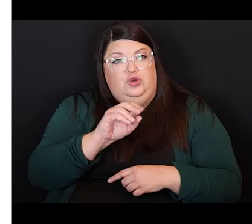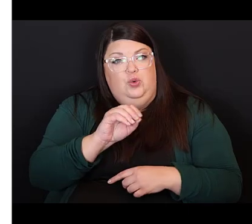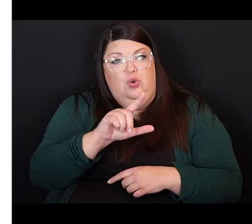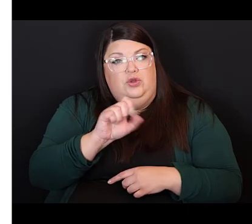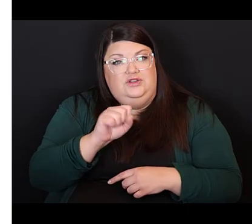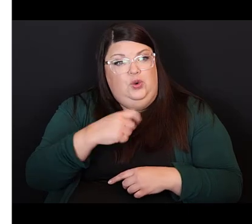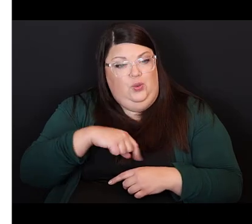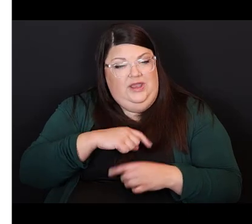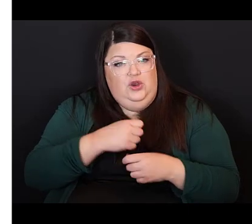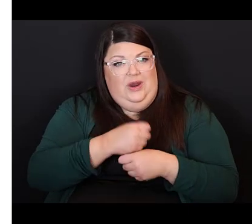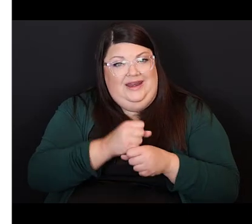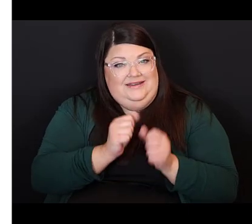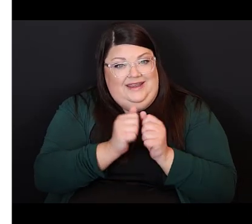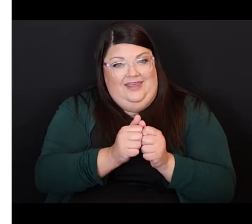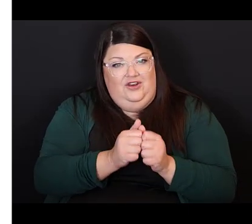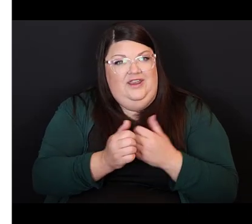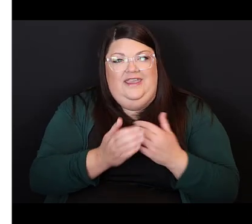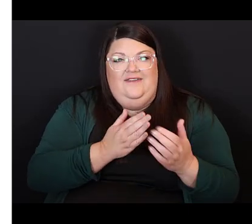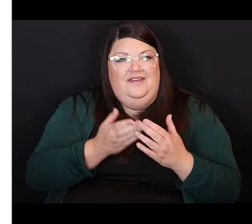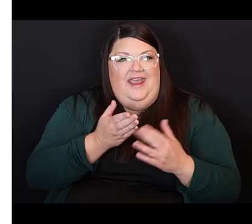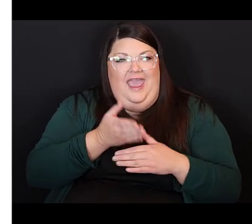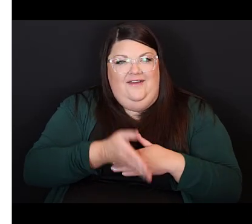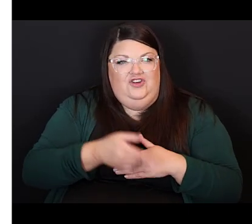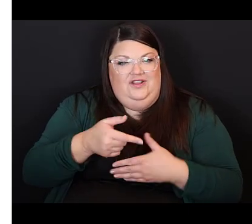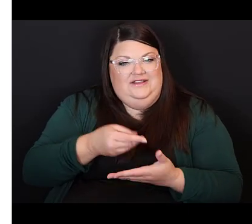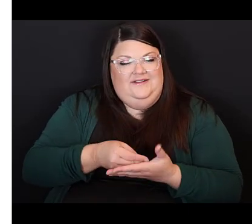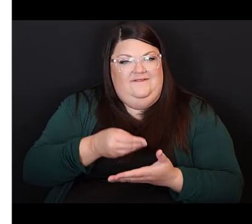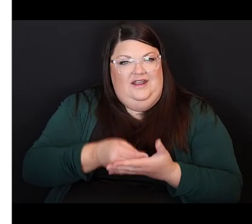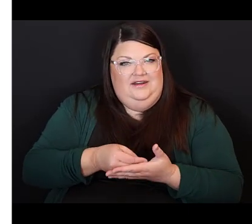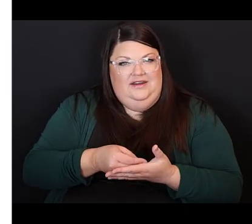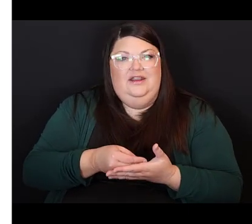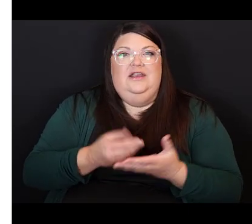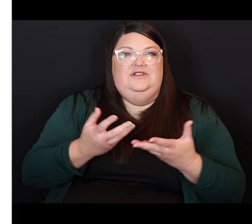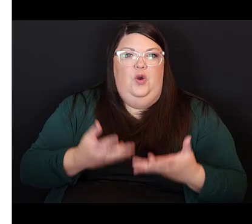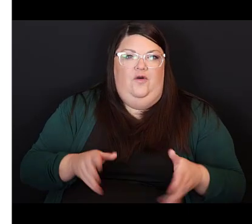even after the current funding stream is over, allowing them to continue to